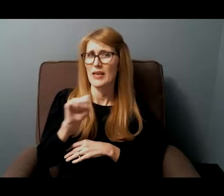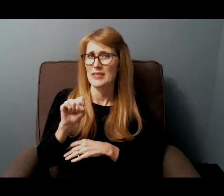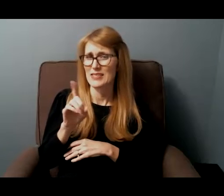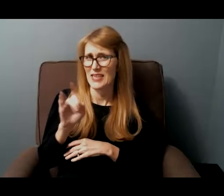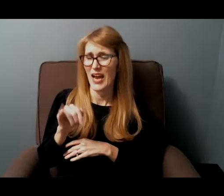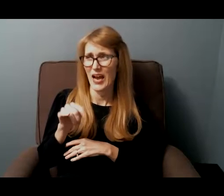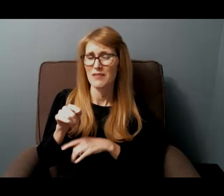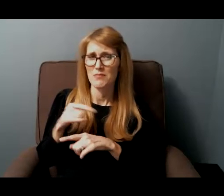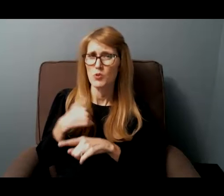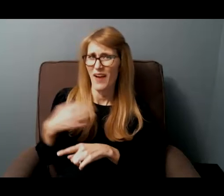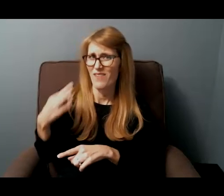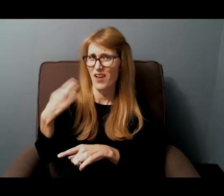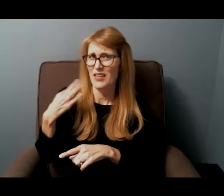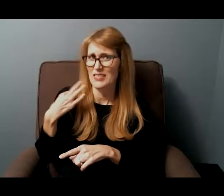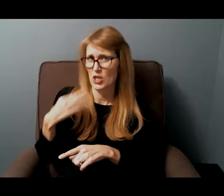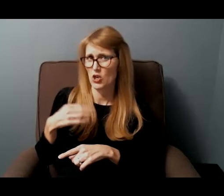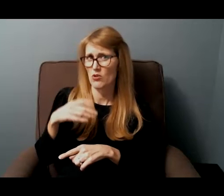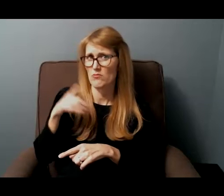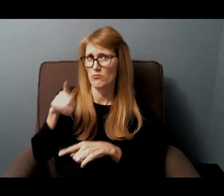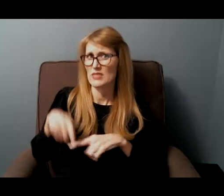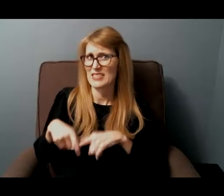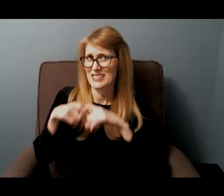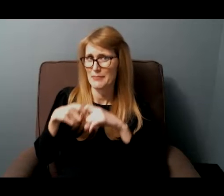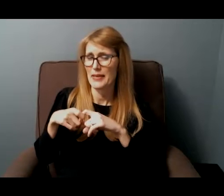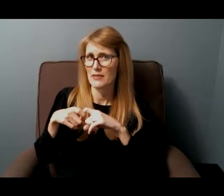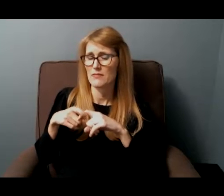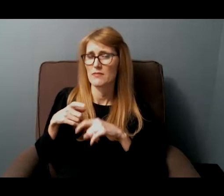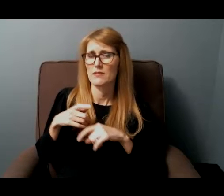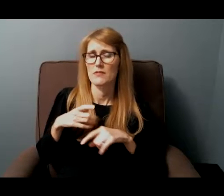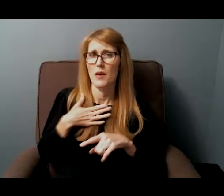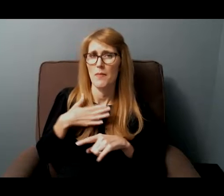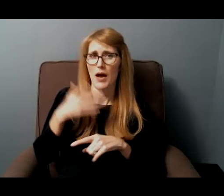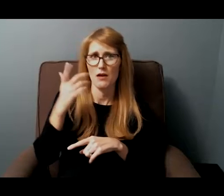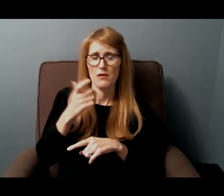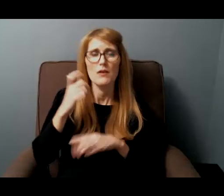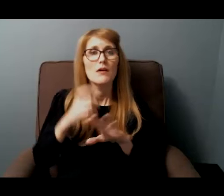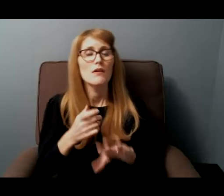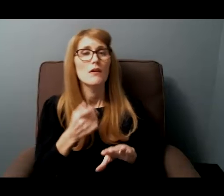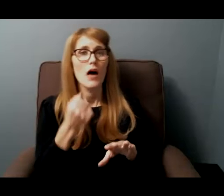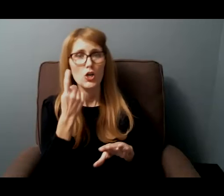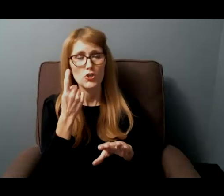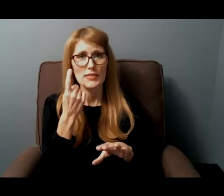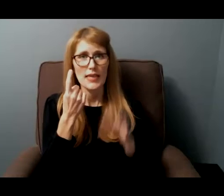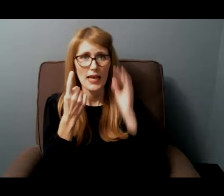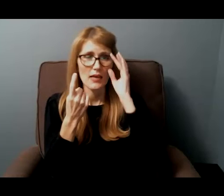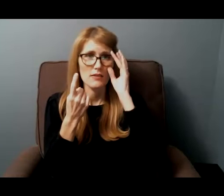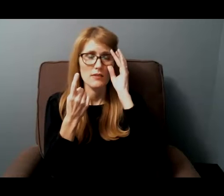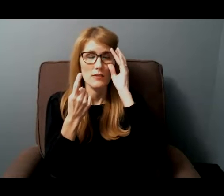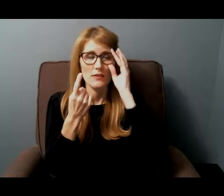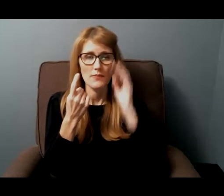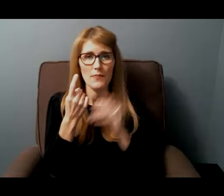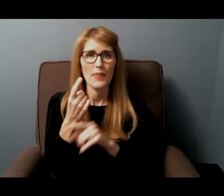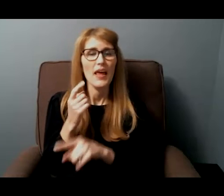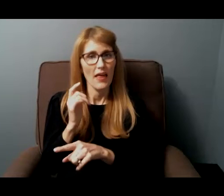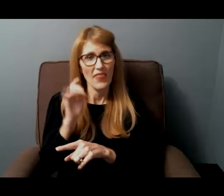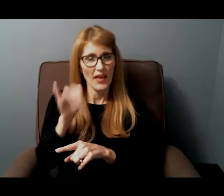again, is something they don't do lightly. So as an alternative, you can also simply set aside that